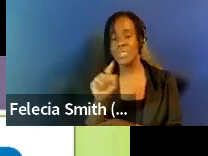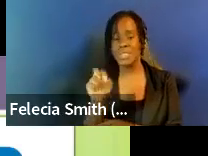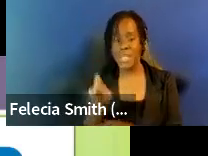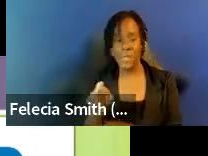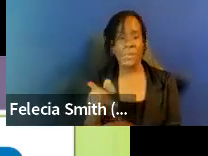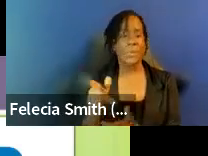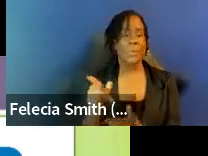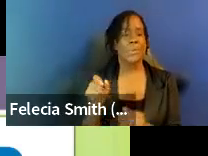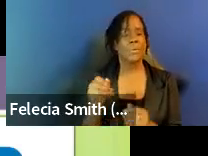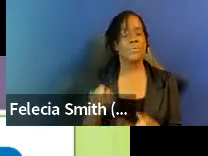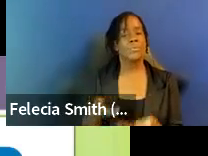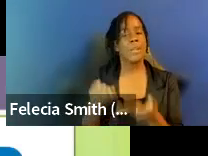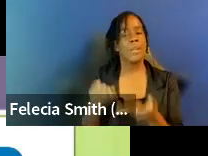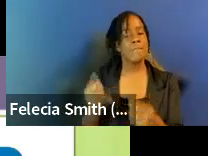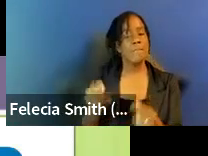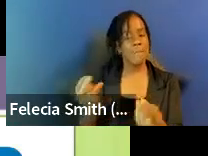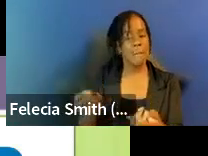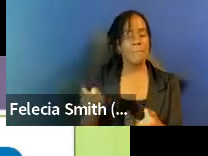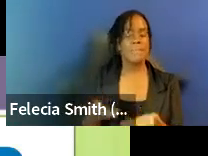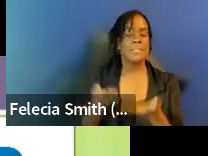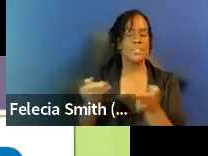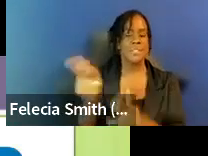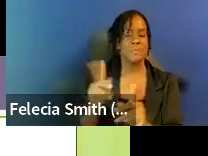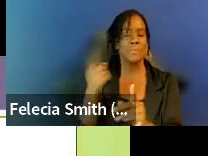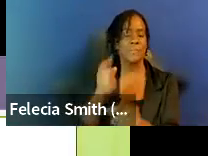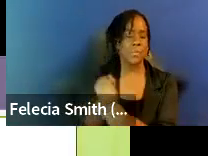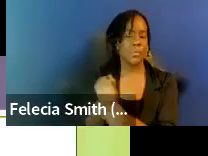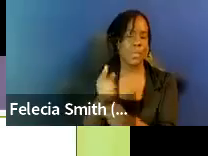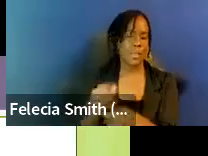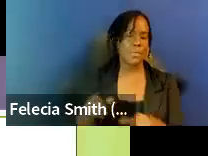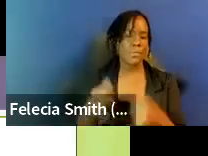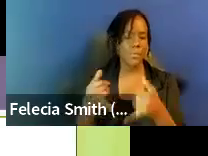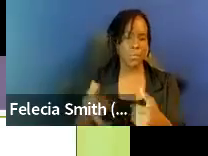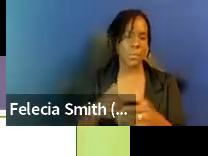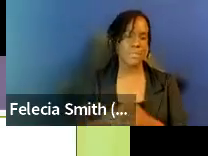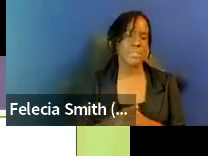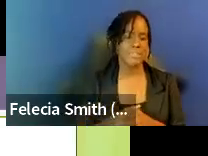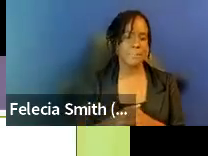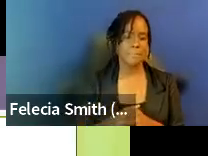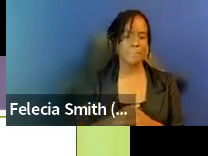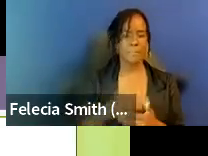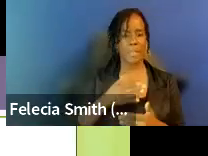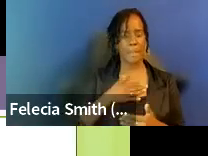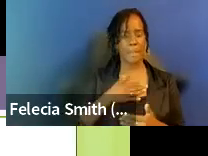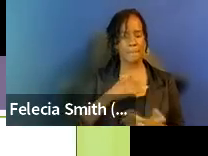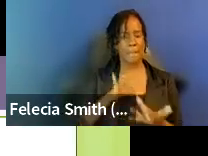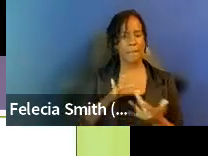We offer many ways to get involved, including following us on social media, subscribing to our newsletter, submitting